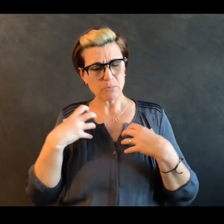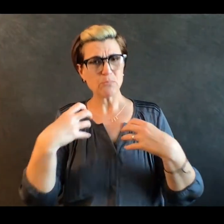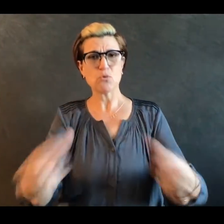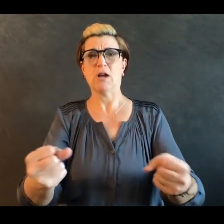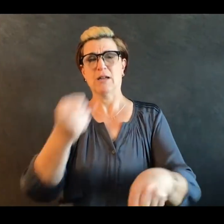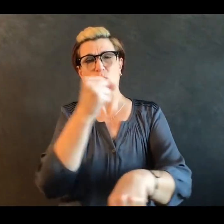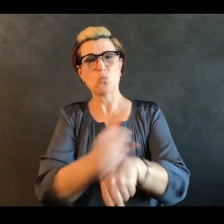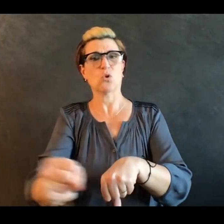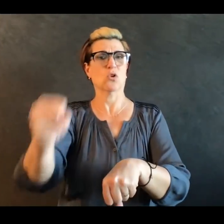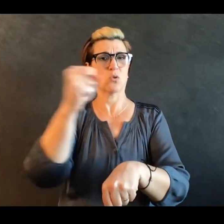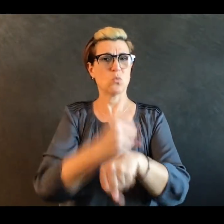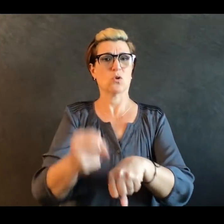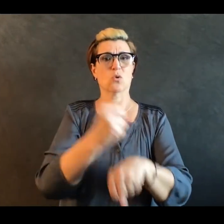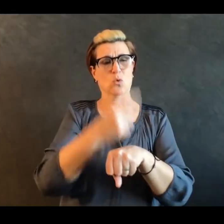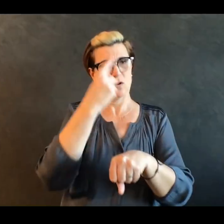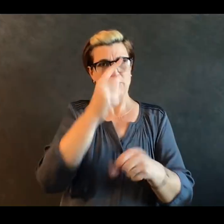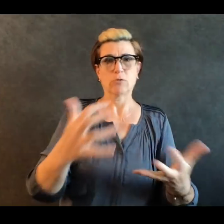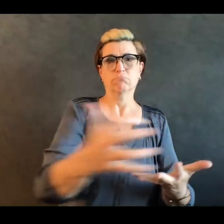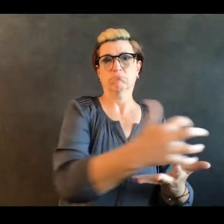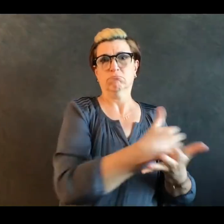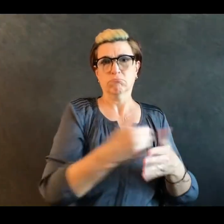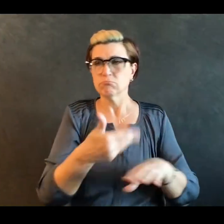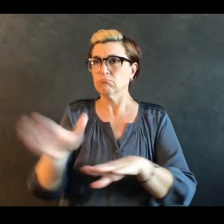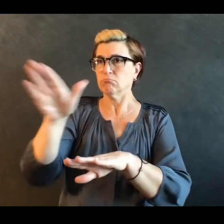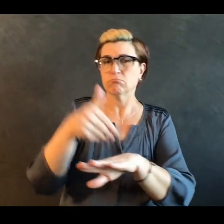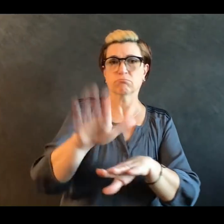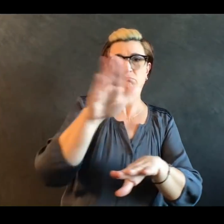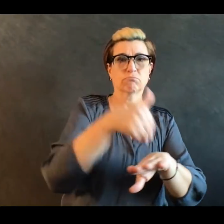continue to work with the CDC to keep those individuals as safe as possible